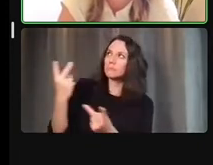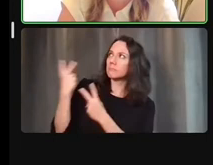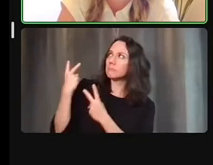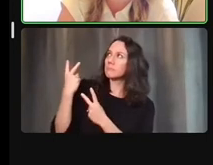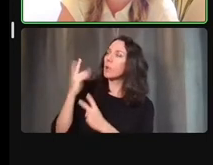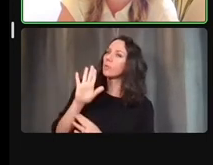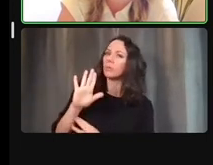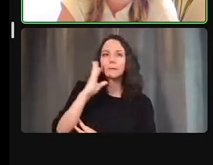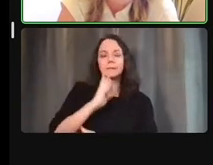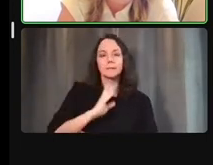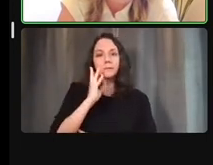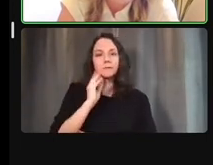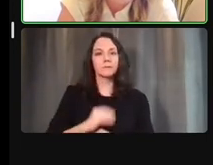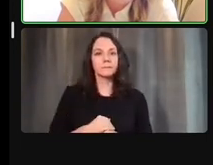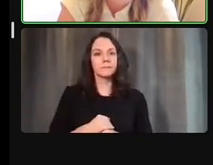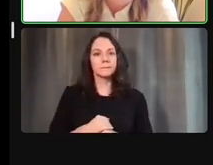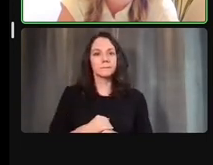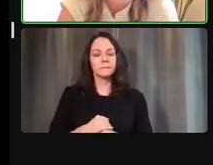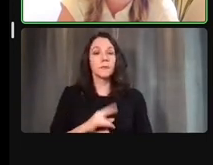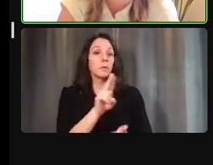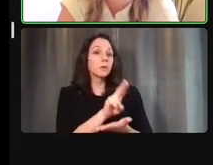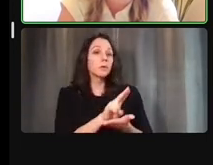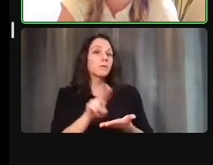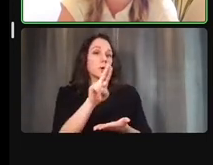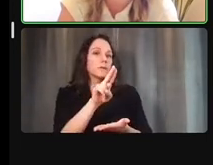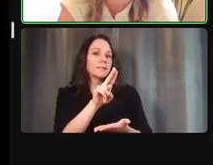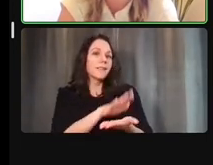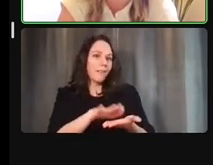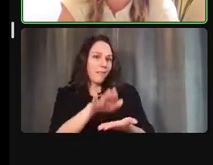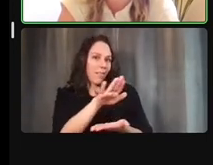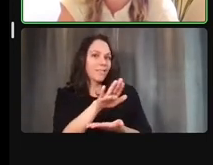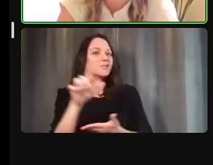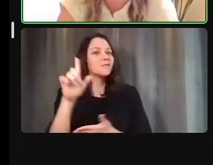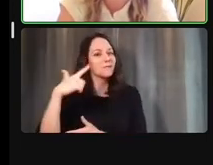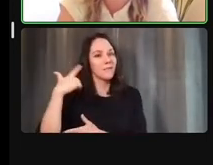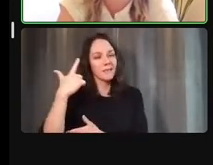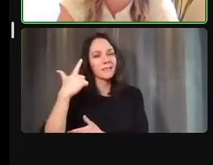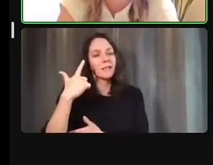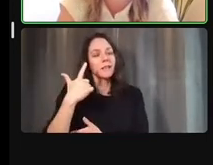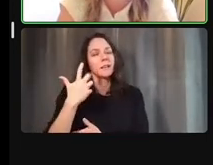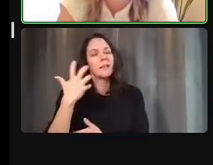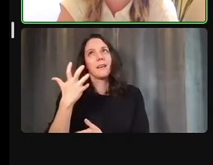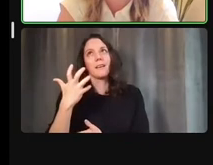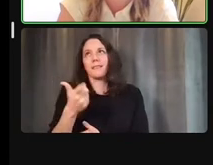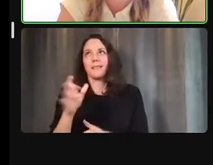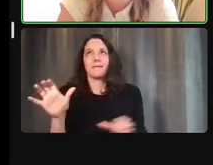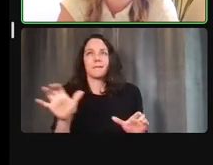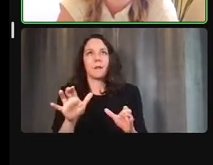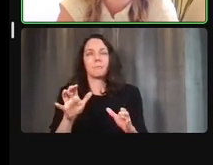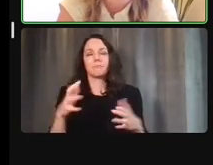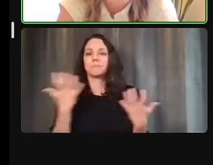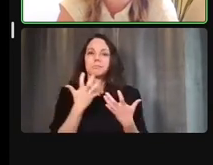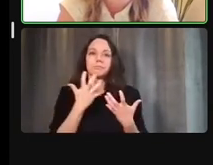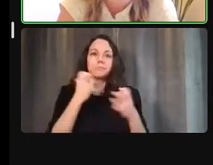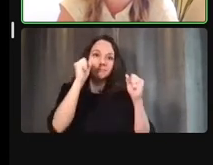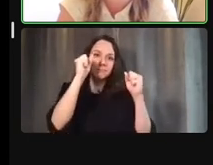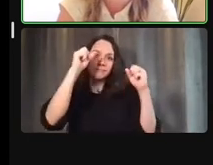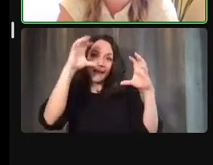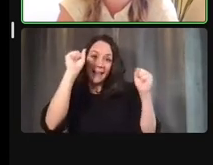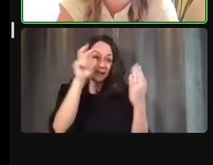And the University College London has done really astonishing research.